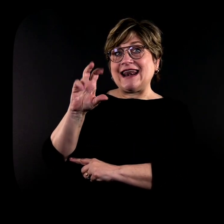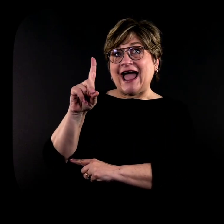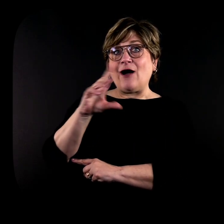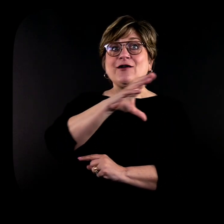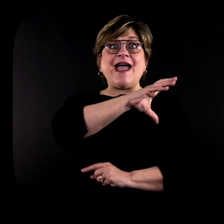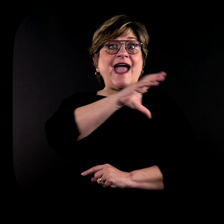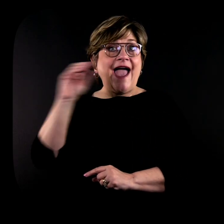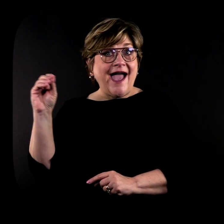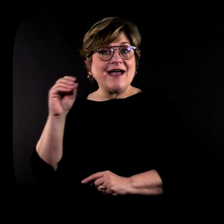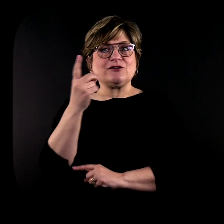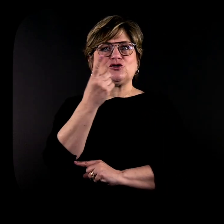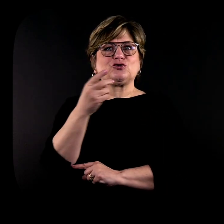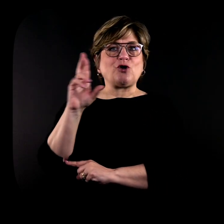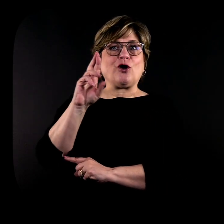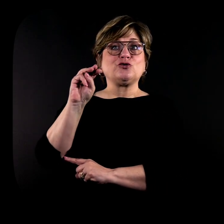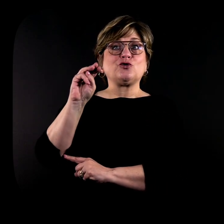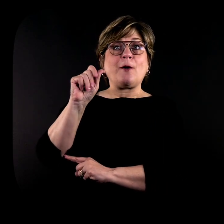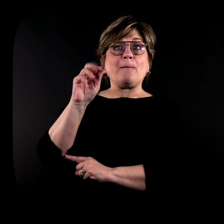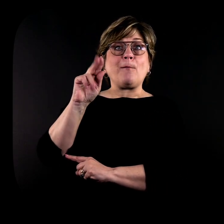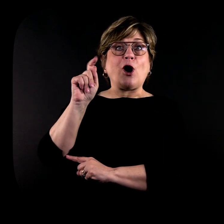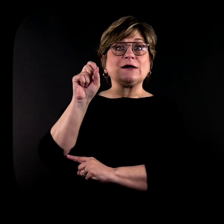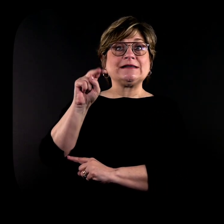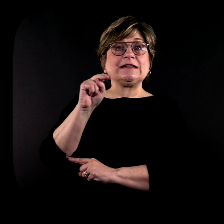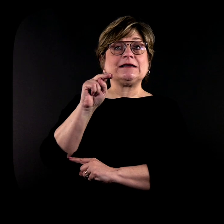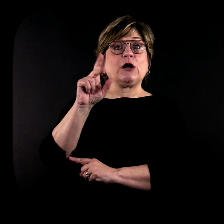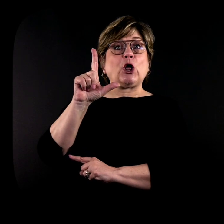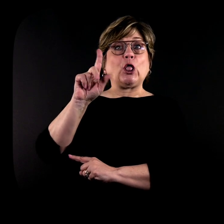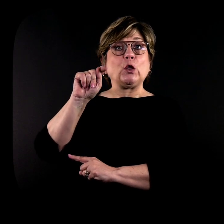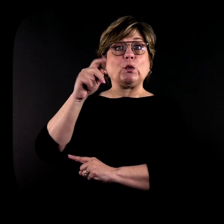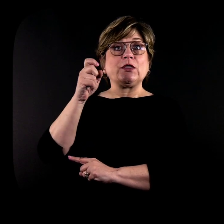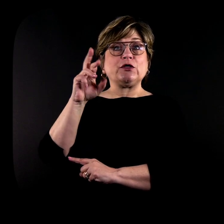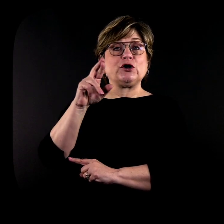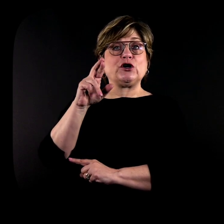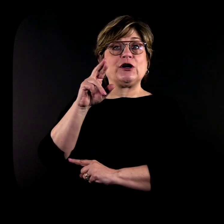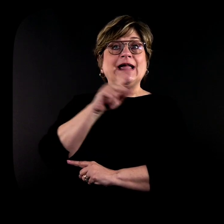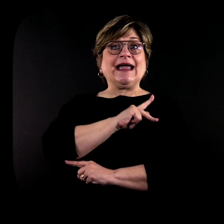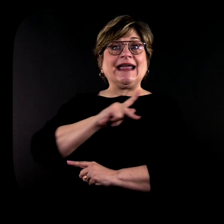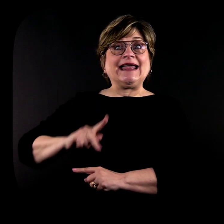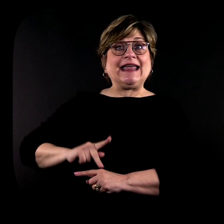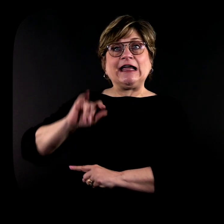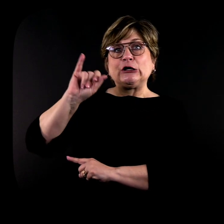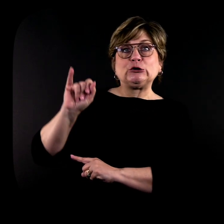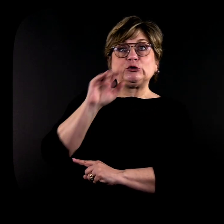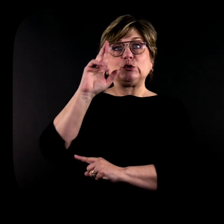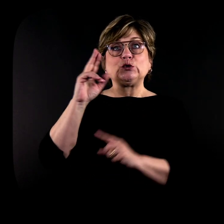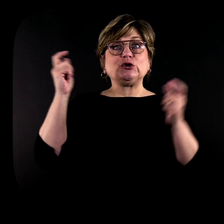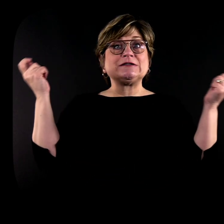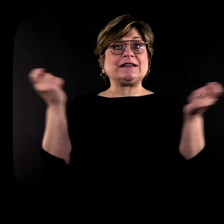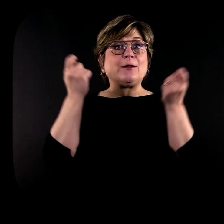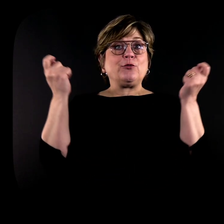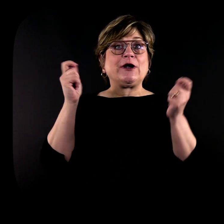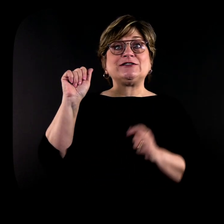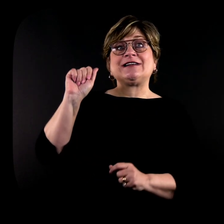and the Dr. Martin Luther King, Jr. Celebration at the Ordway.